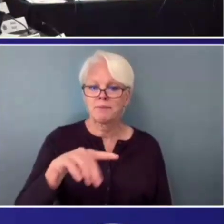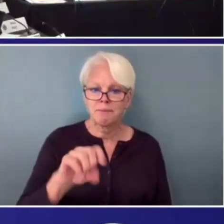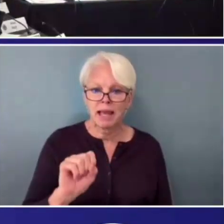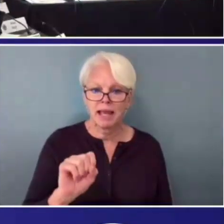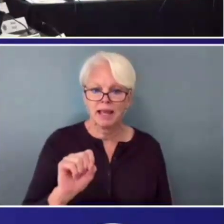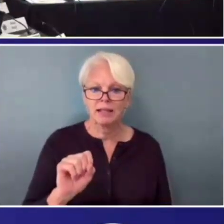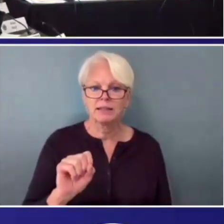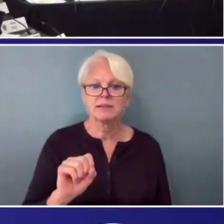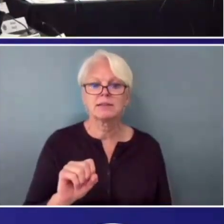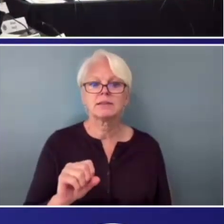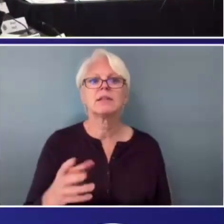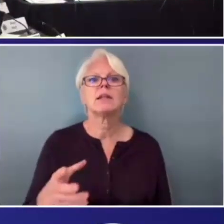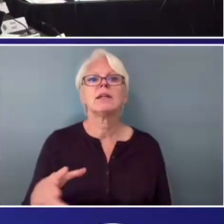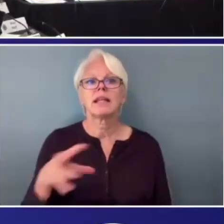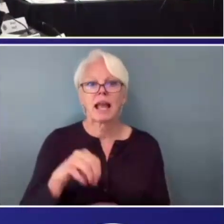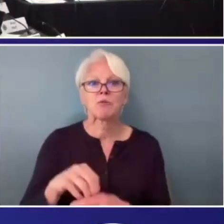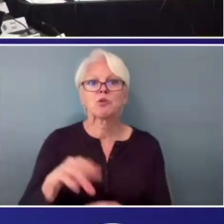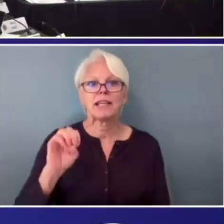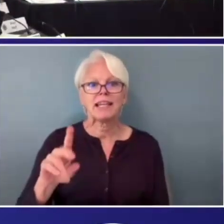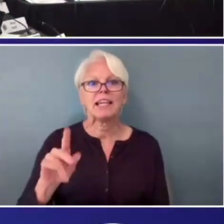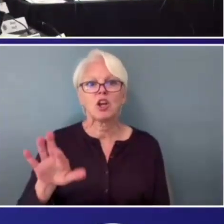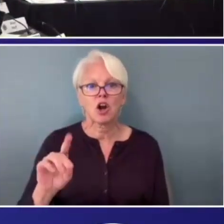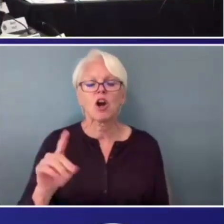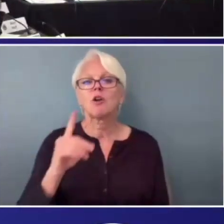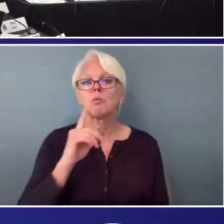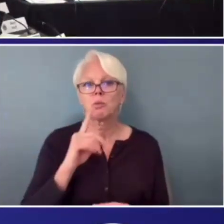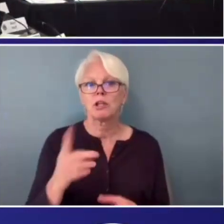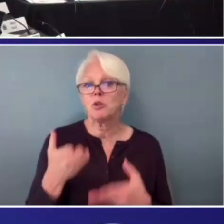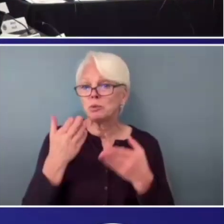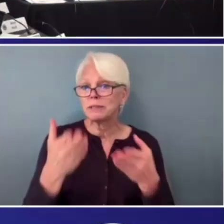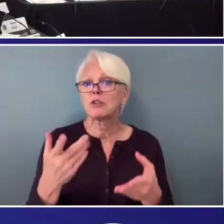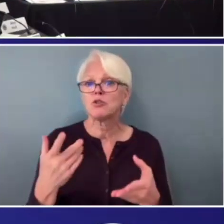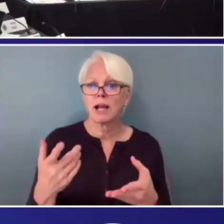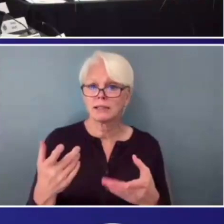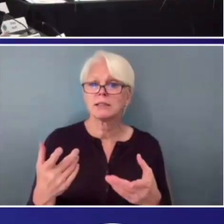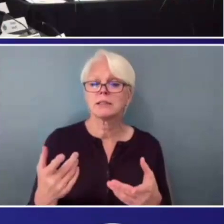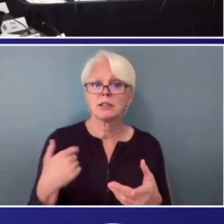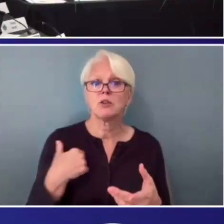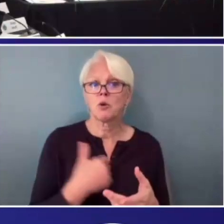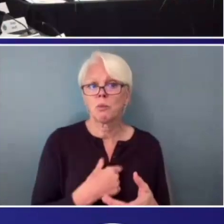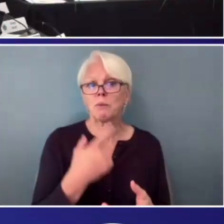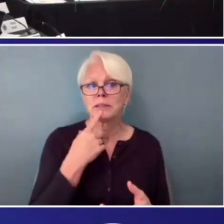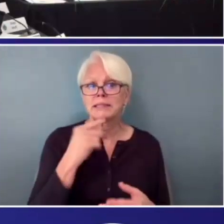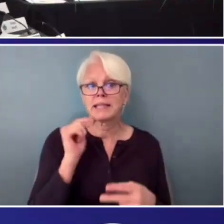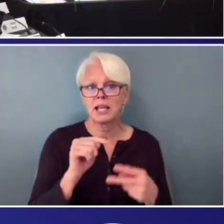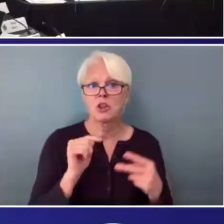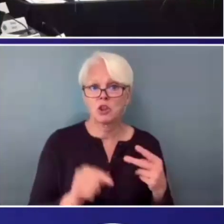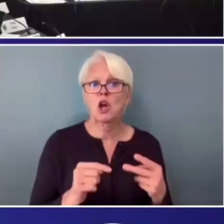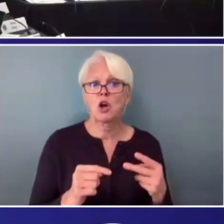suggested to us for inclusion we would, we would say that those pieces are in the